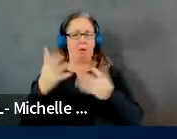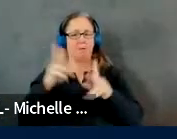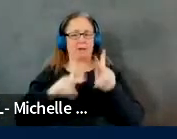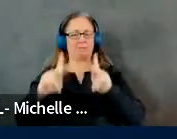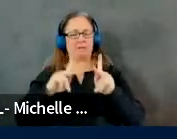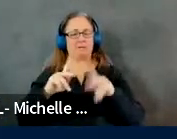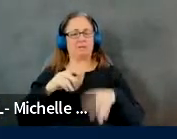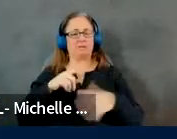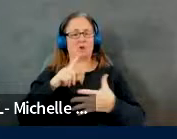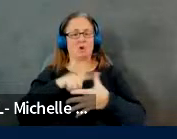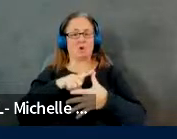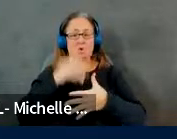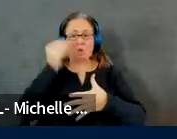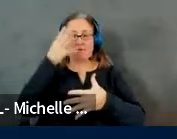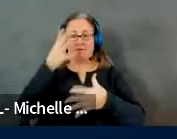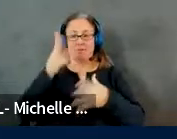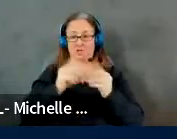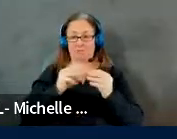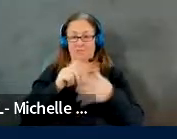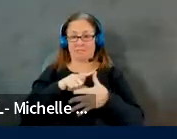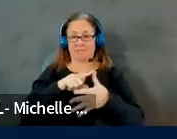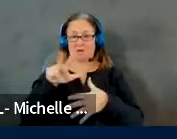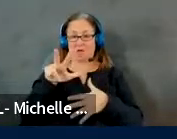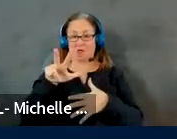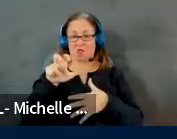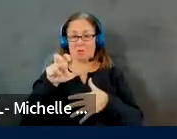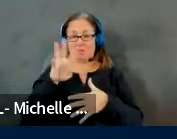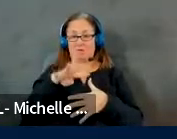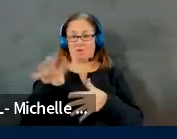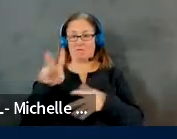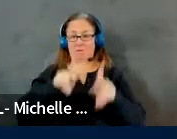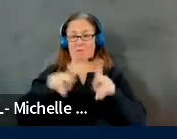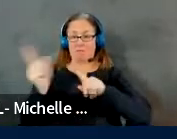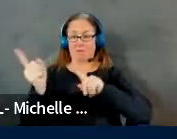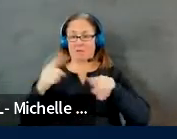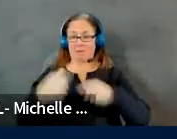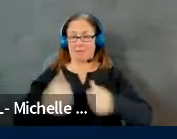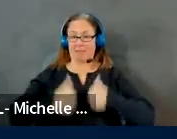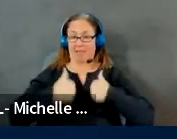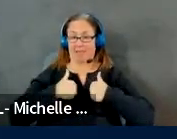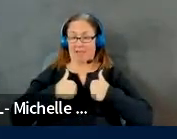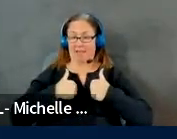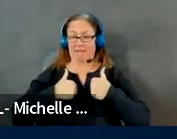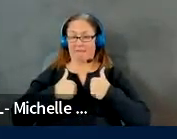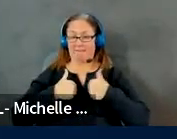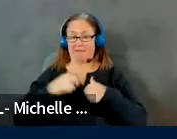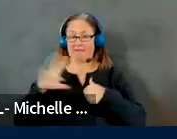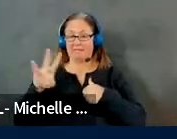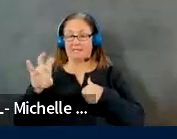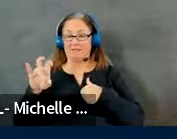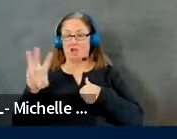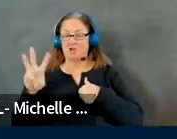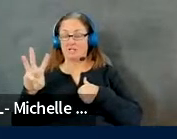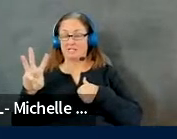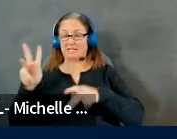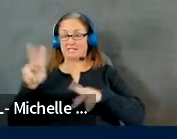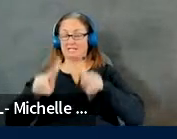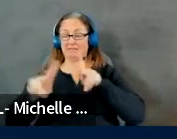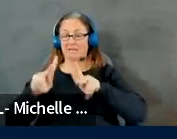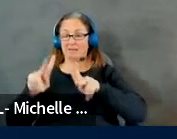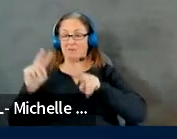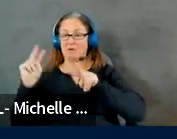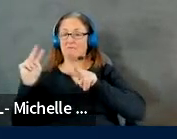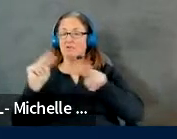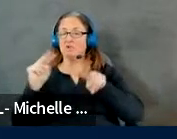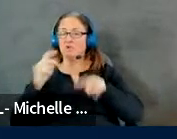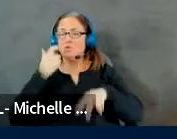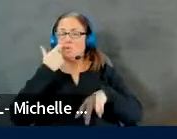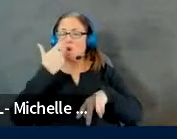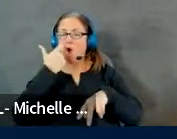informational session, 344 people attended live, and 706 people have viewed that session to date on